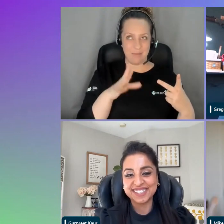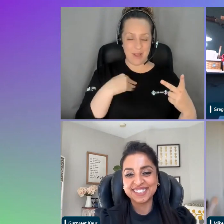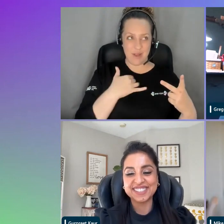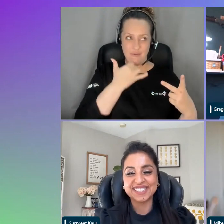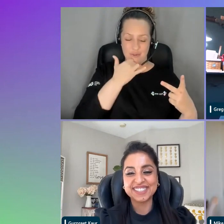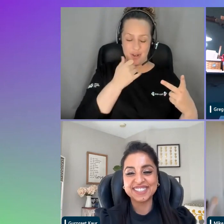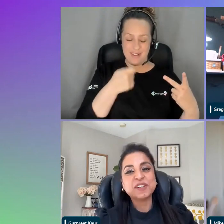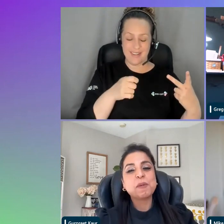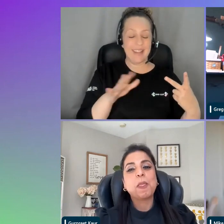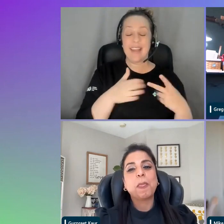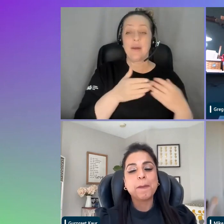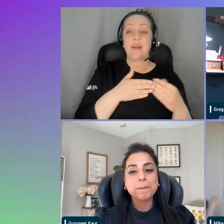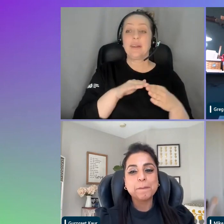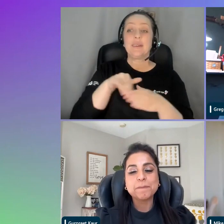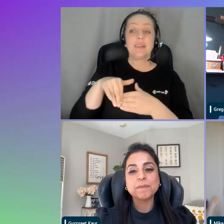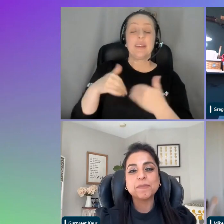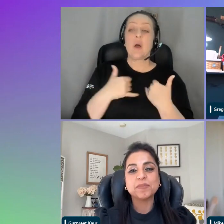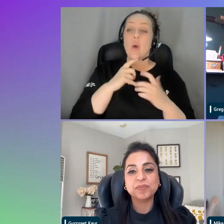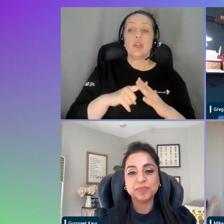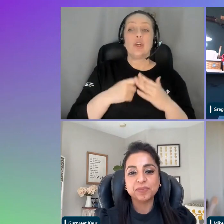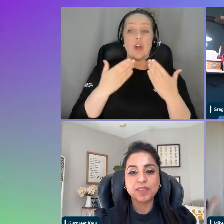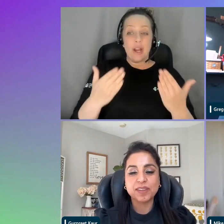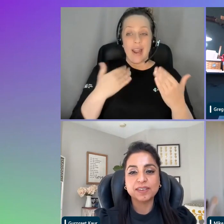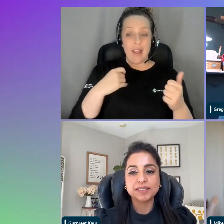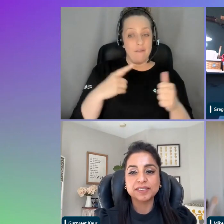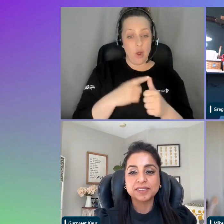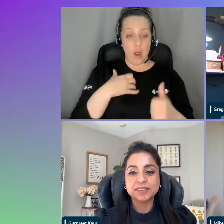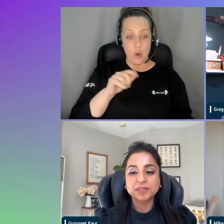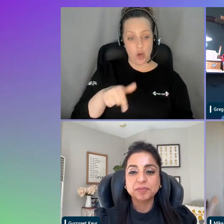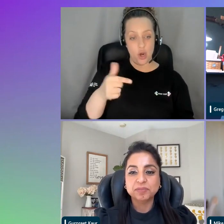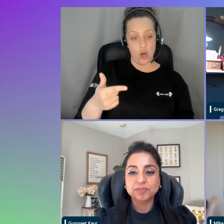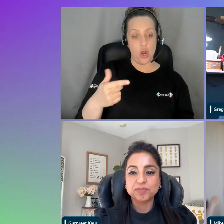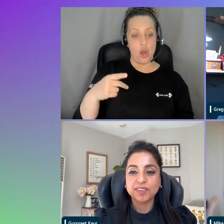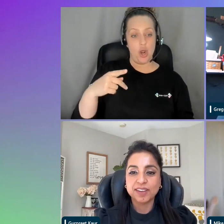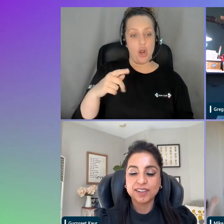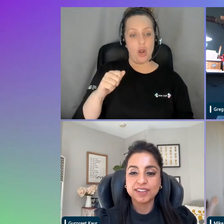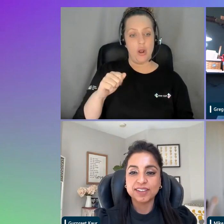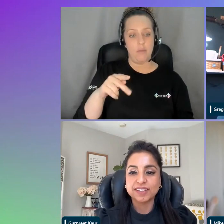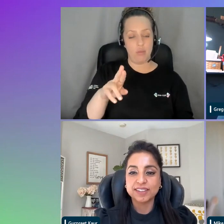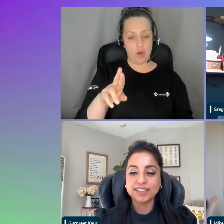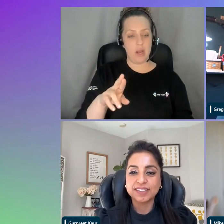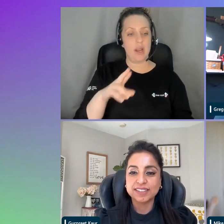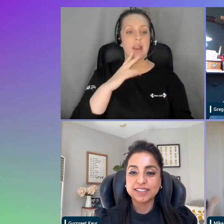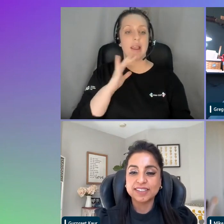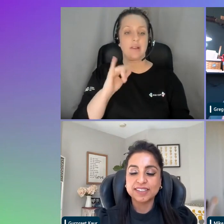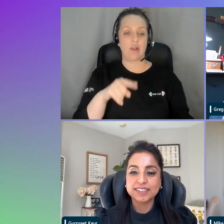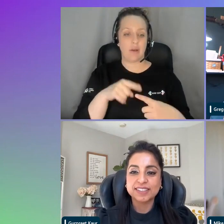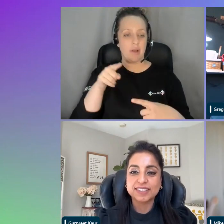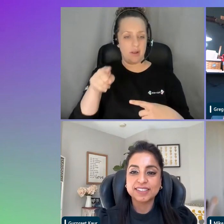my card wrong. Uh, but anyway, uh, we're going to get started here. And first I want to turn it over to Gurpreet and let her